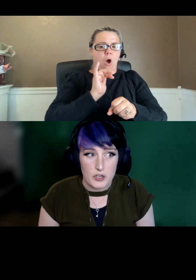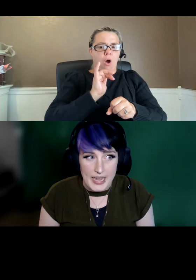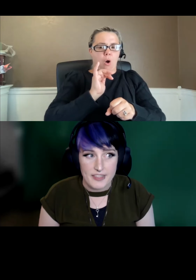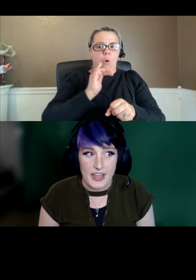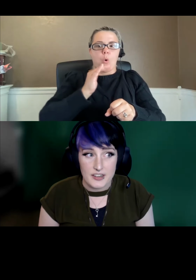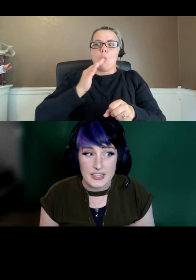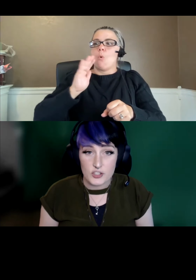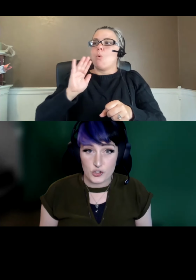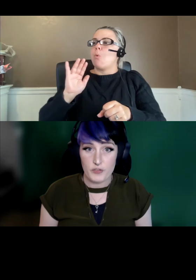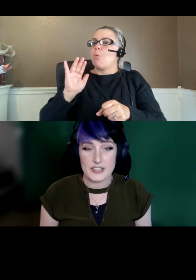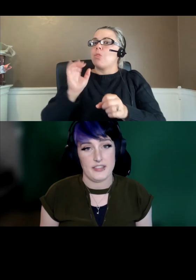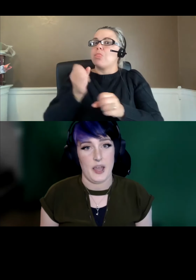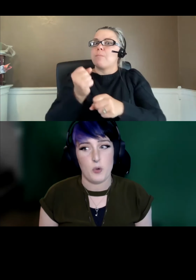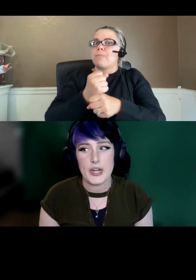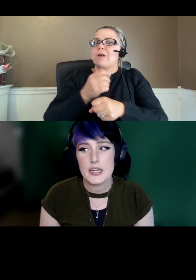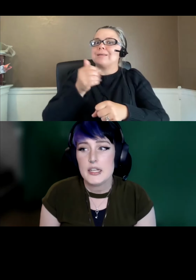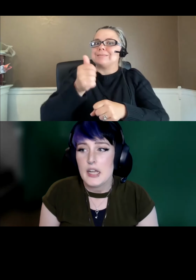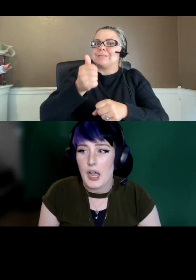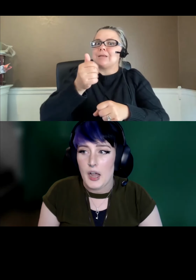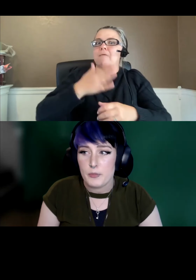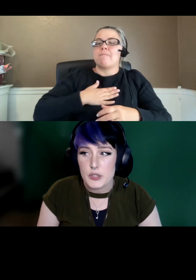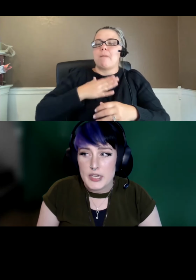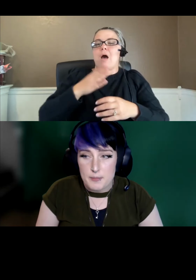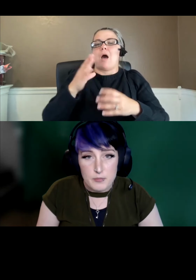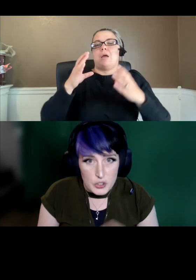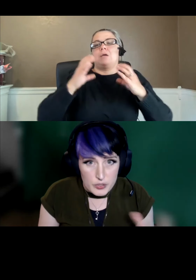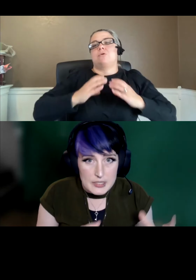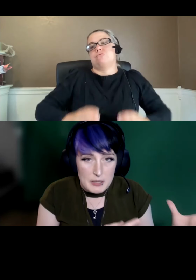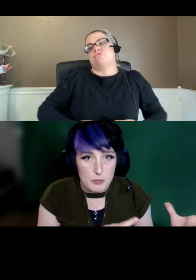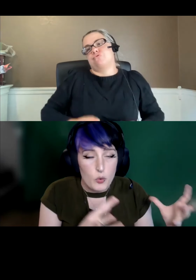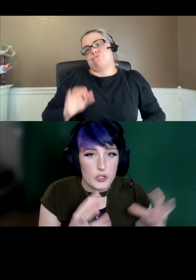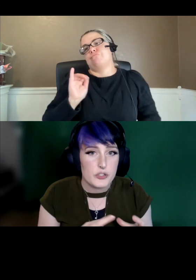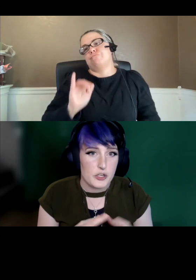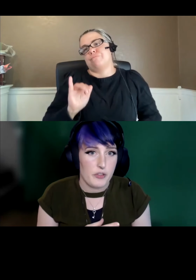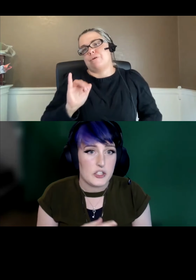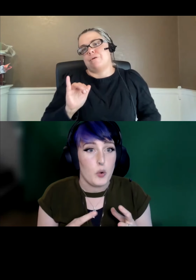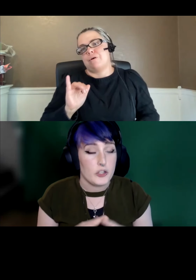forget that it's a service at that point. You need the people who are using your thing to